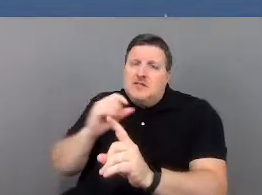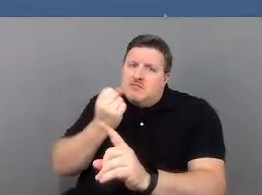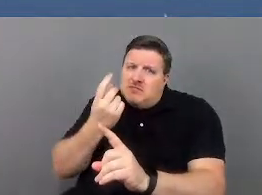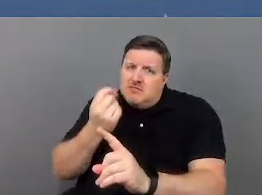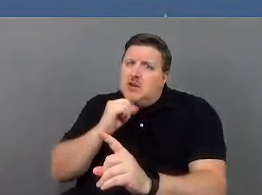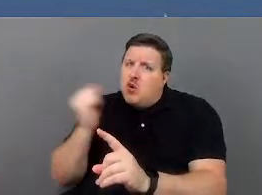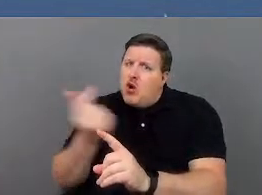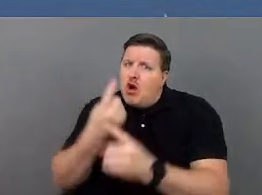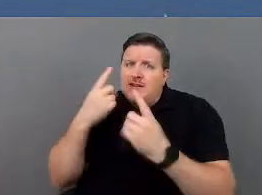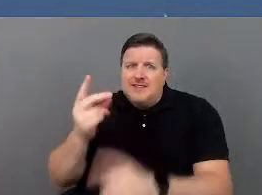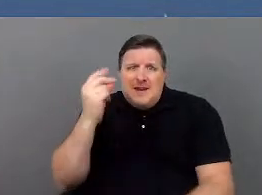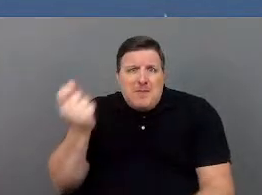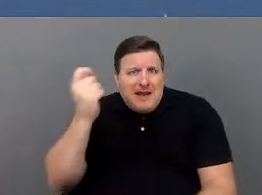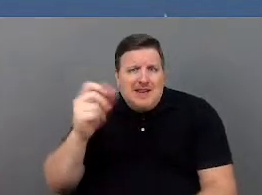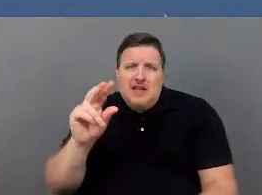NEW EXPERIMENTS ARE WHAT WE SHOULD BE SPENDING MONEY ON.